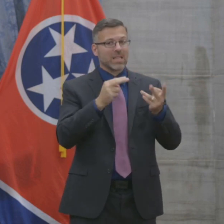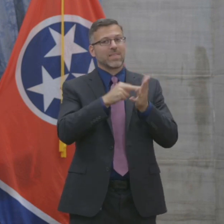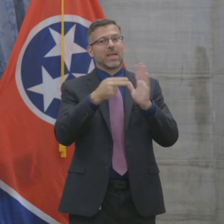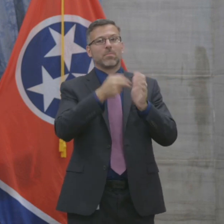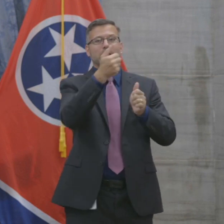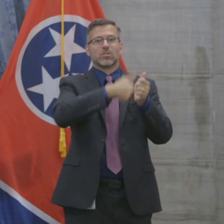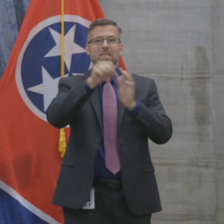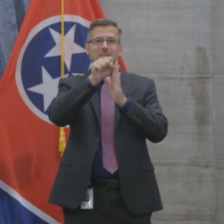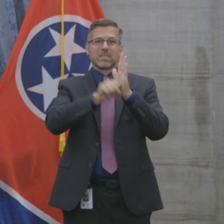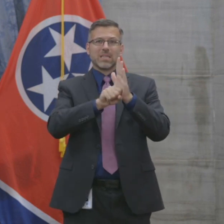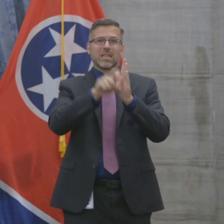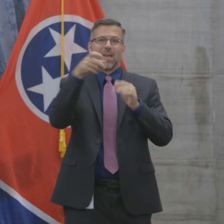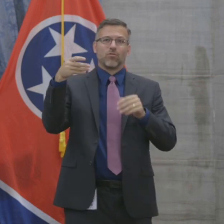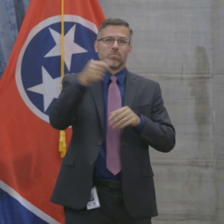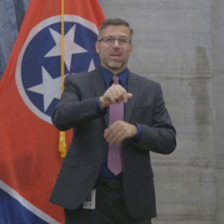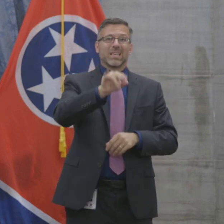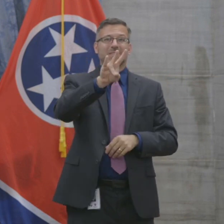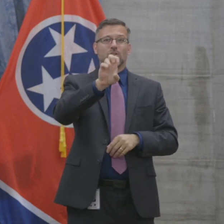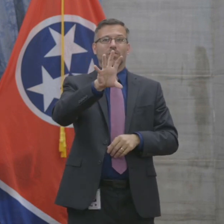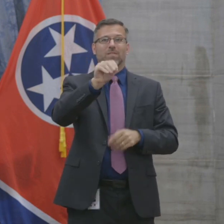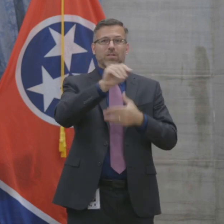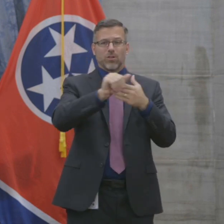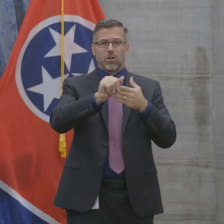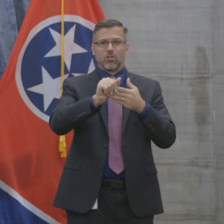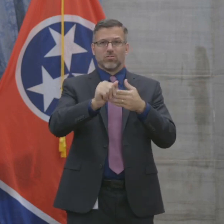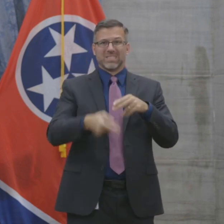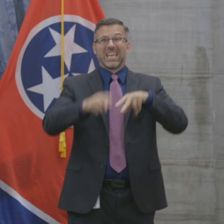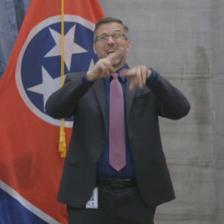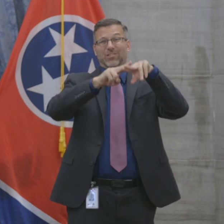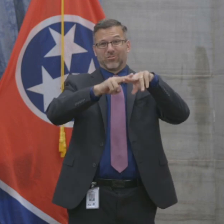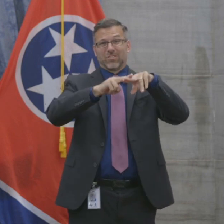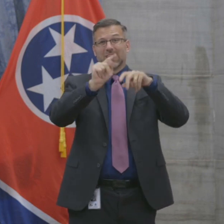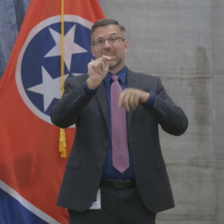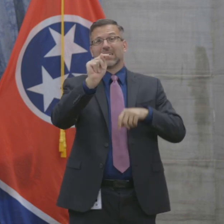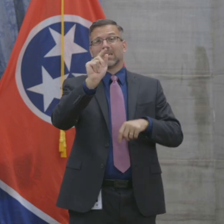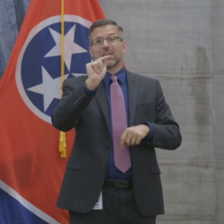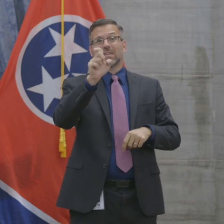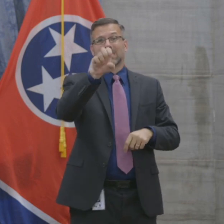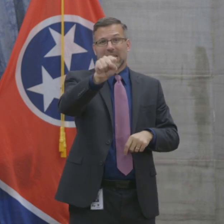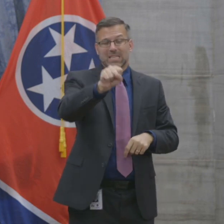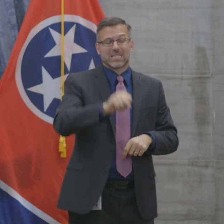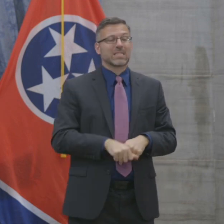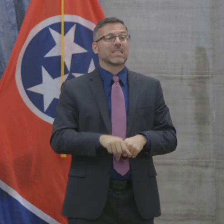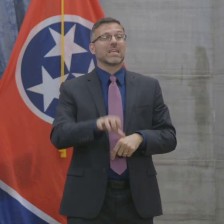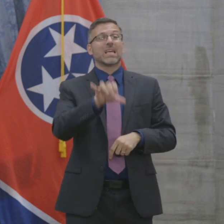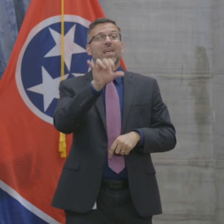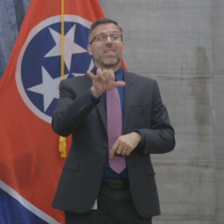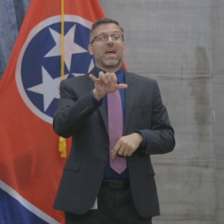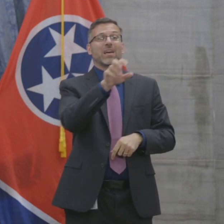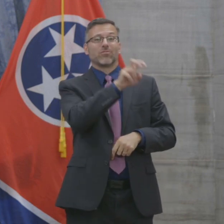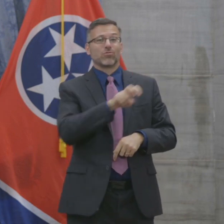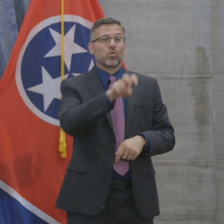year. We realize those numbers are a lot to digest. What does this mean for taxpayers? It means as the governor said,